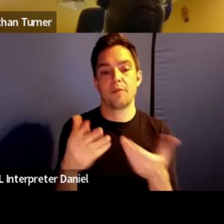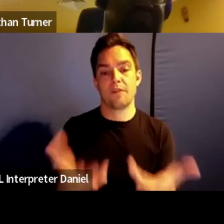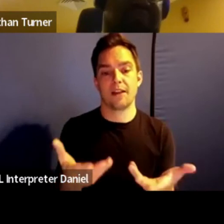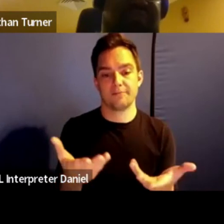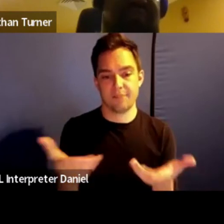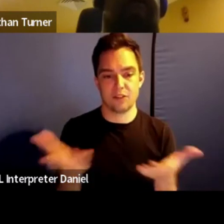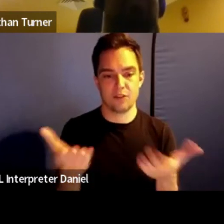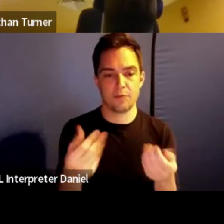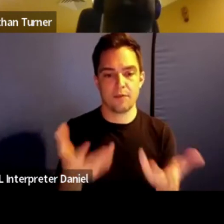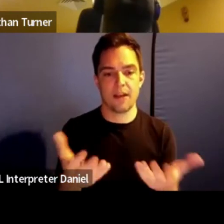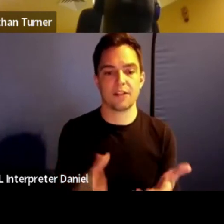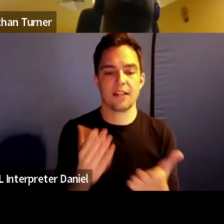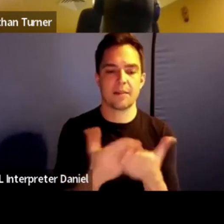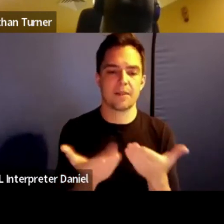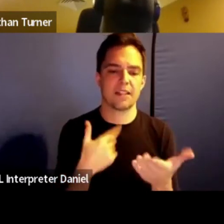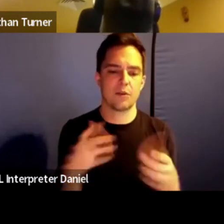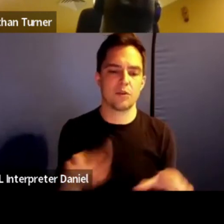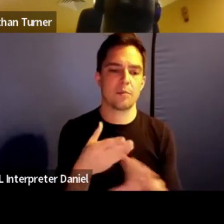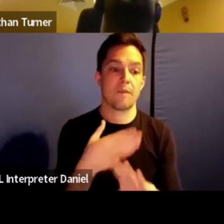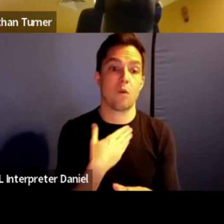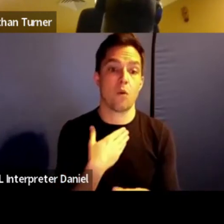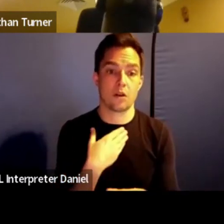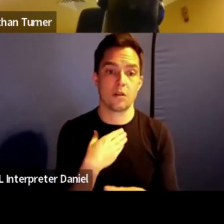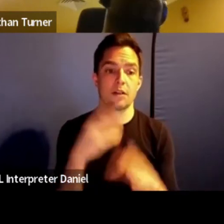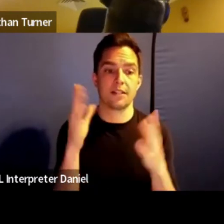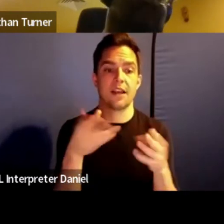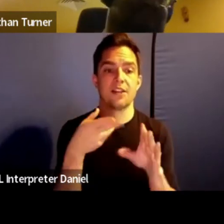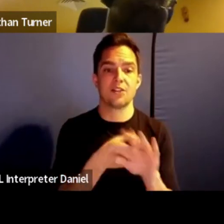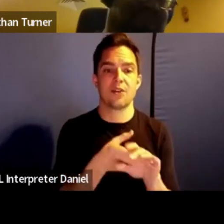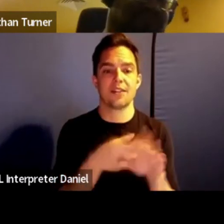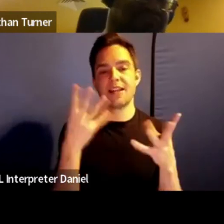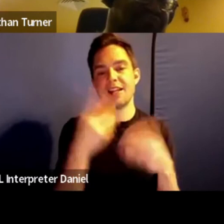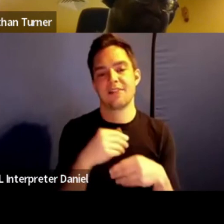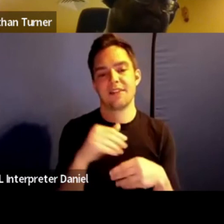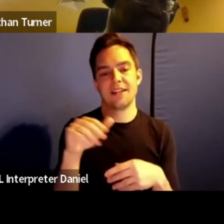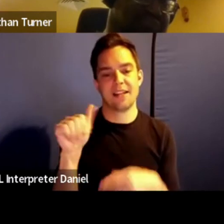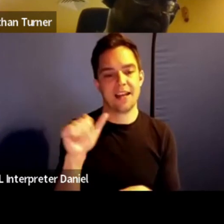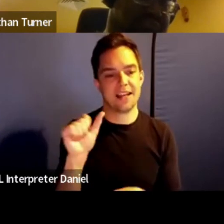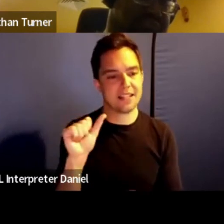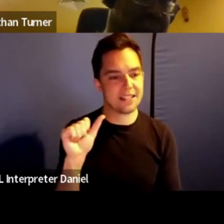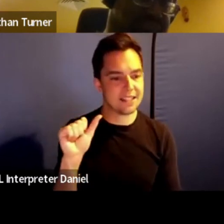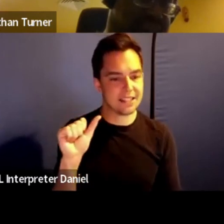I was doing before I decided to join the local ASD team full time. But I was you know,